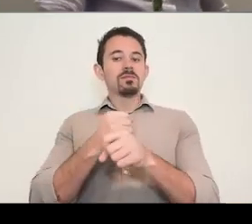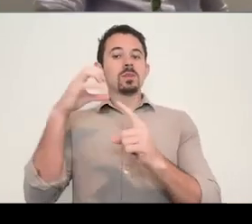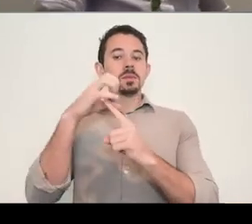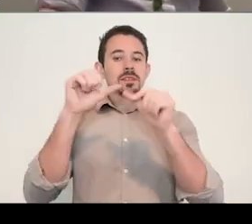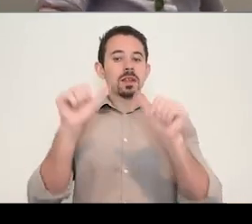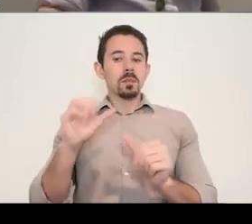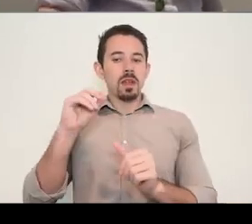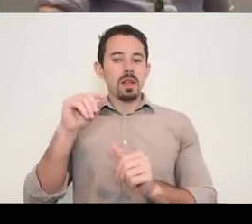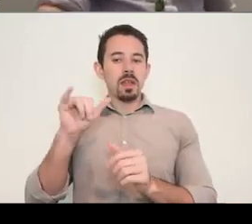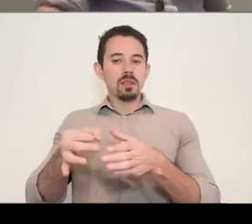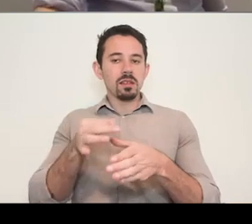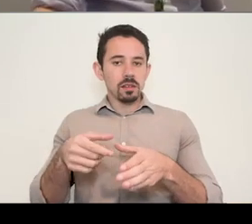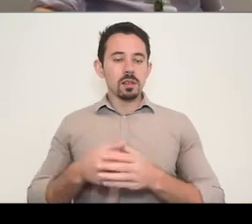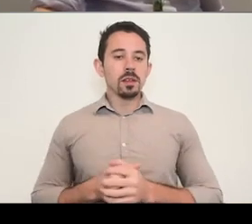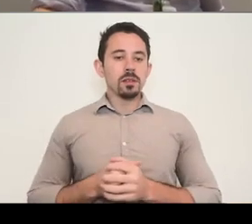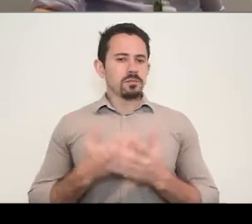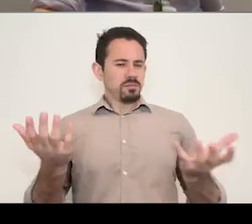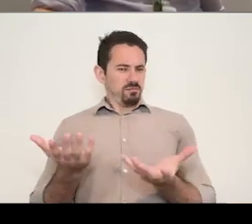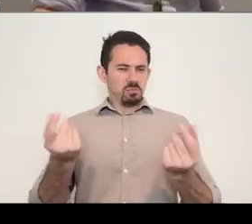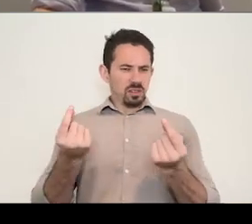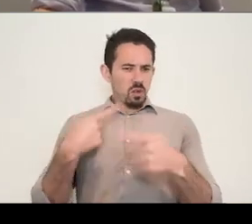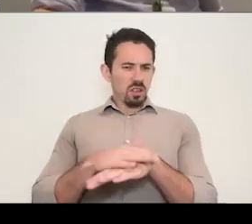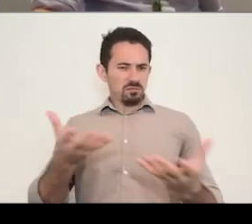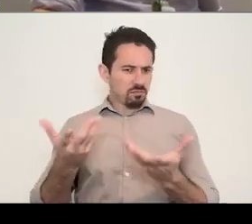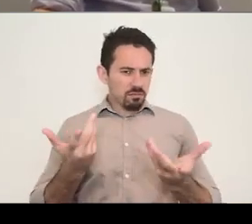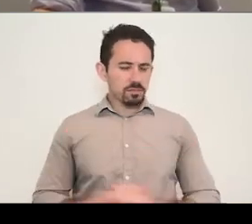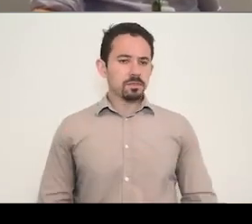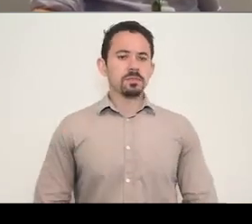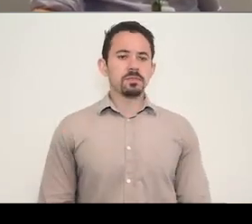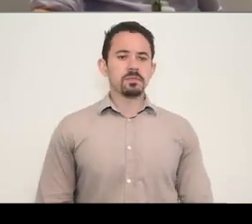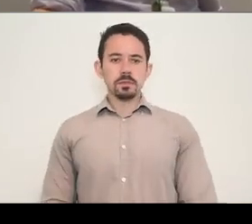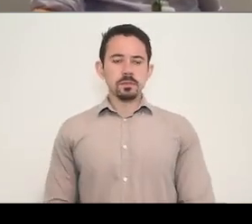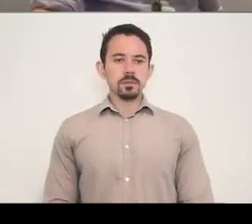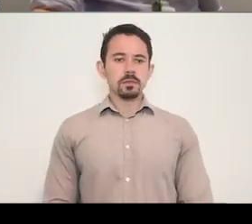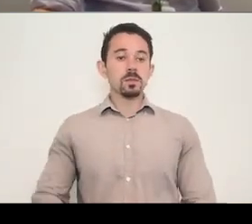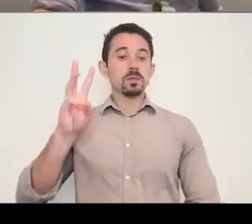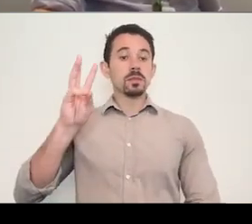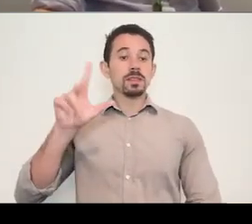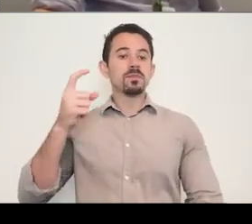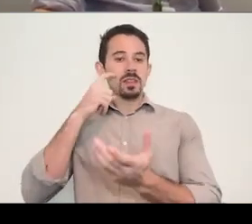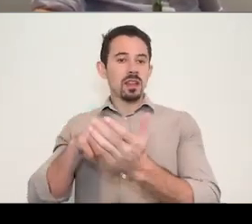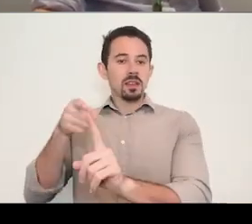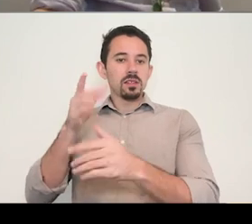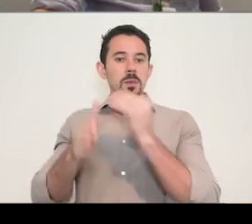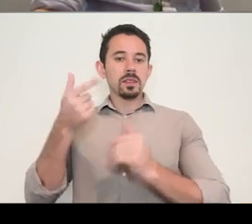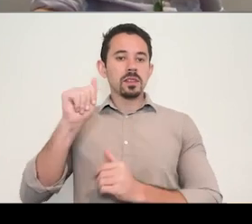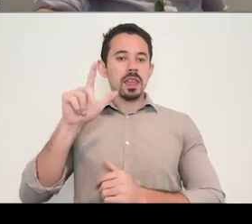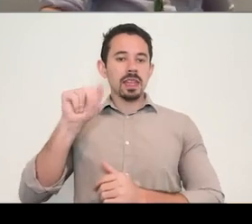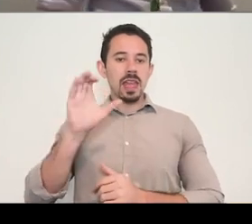So what could be going on here?